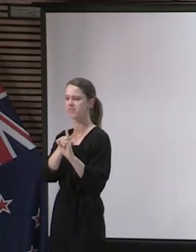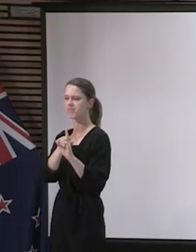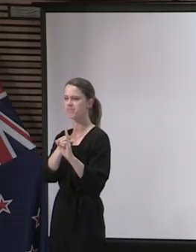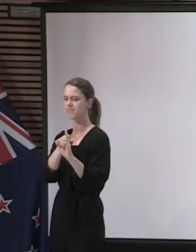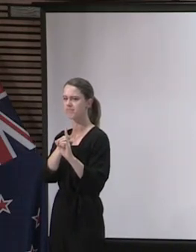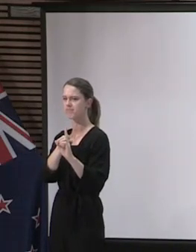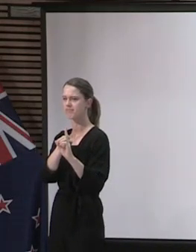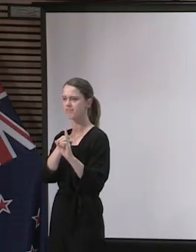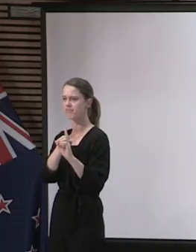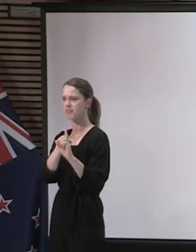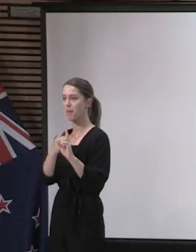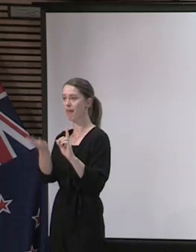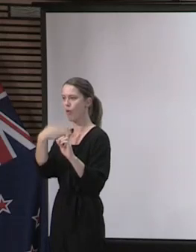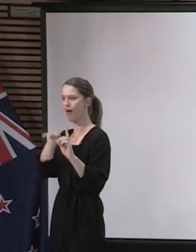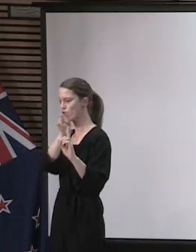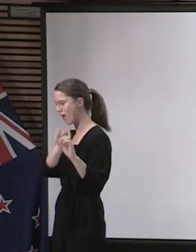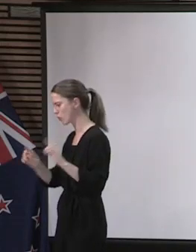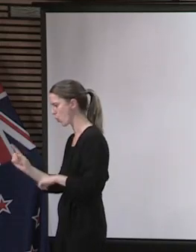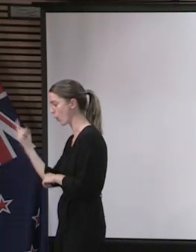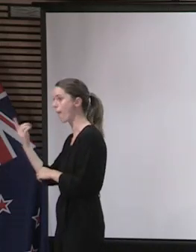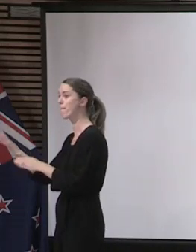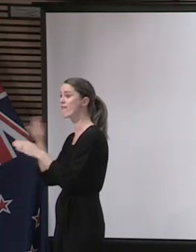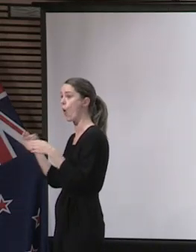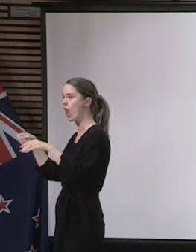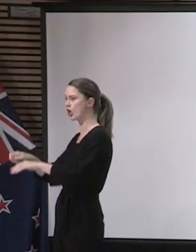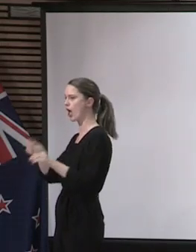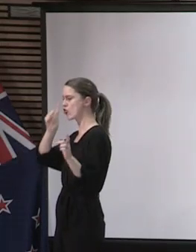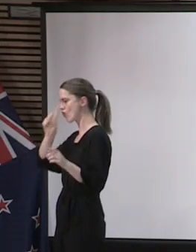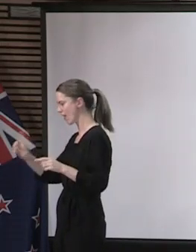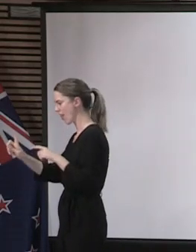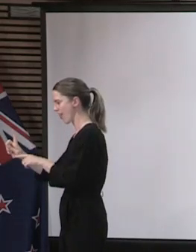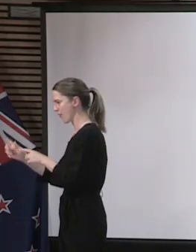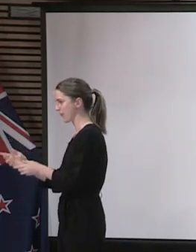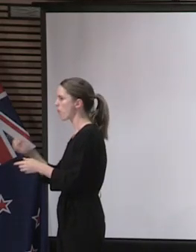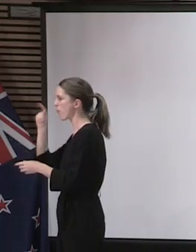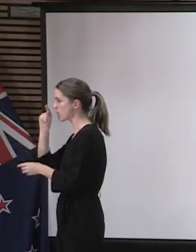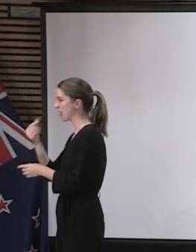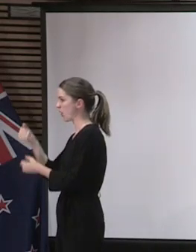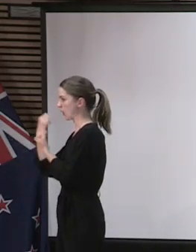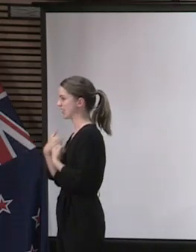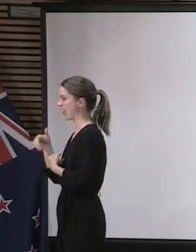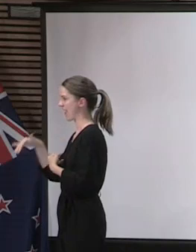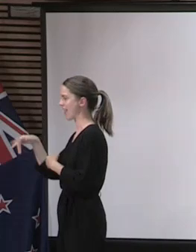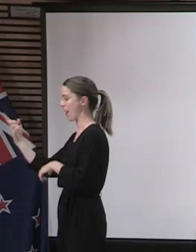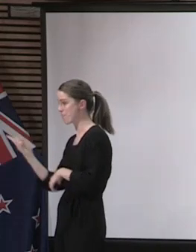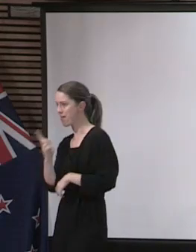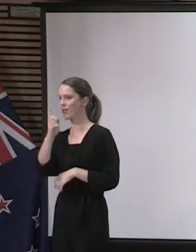reported today which is in Northland and, as it transpires, this is one of those cases where it was travelled to Auckland actually